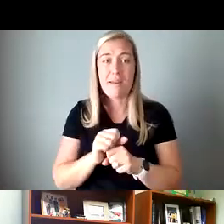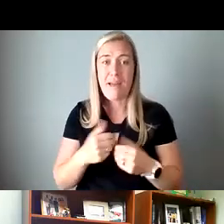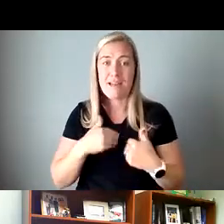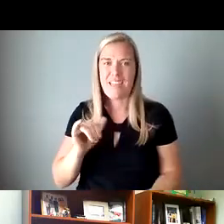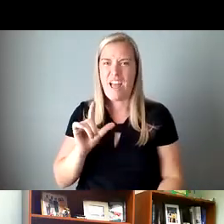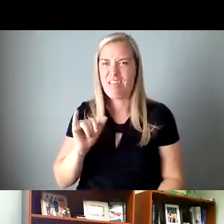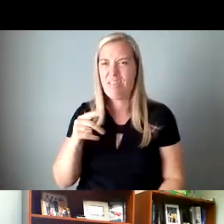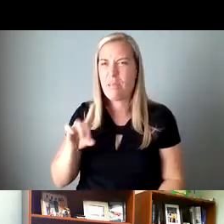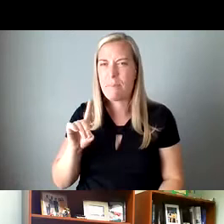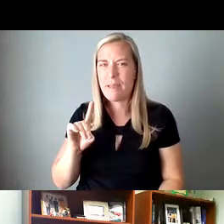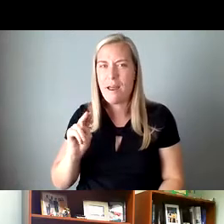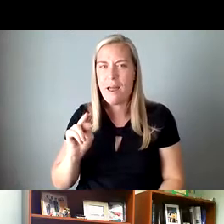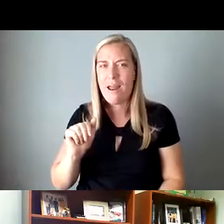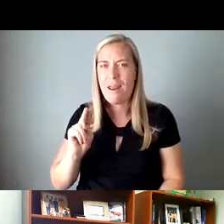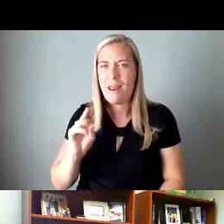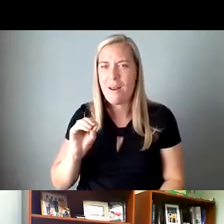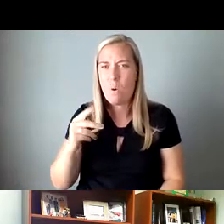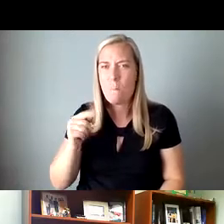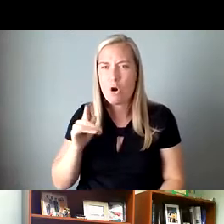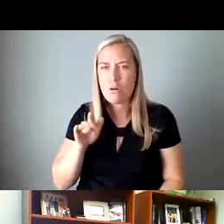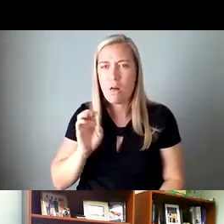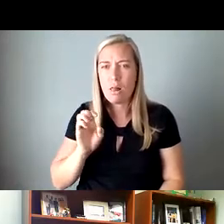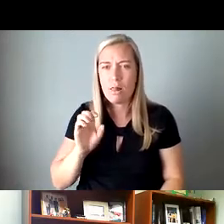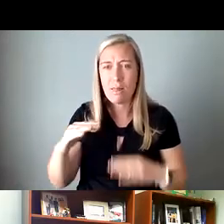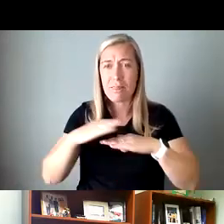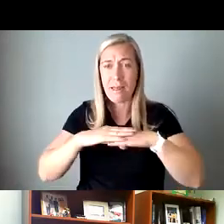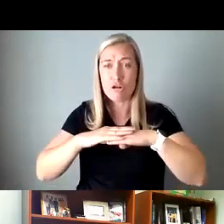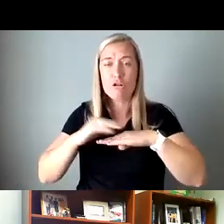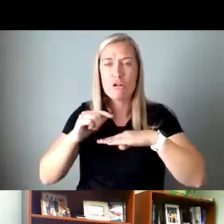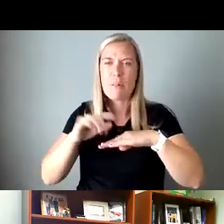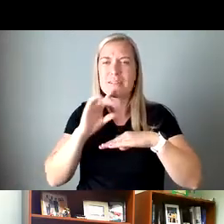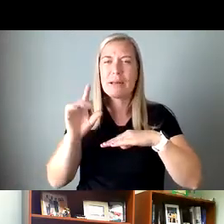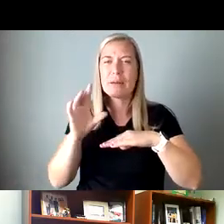an oily bubble layer. That's packaged with preservatives and given as a vaccine.